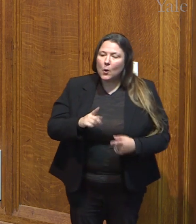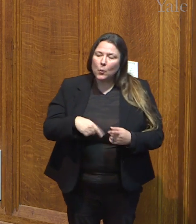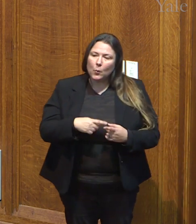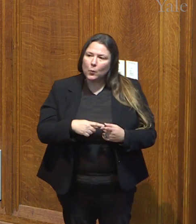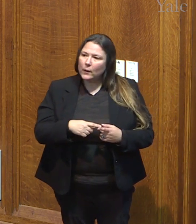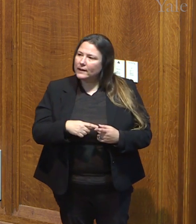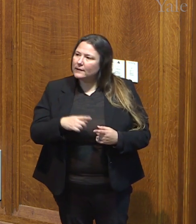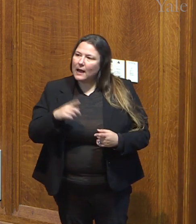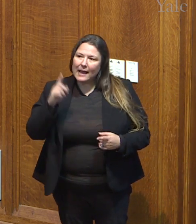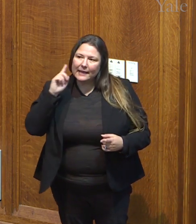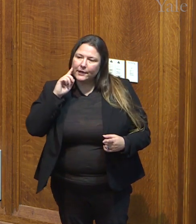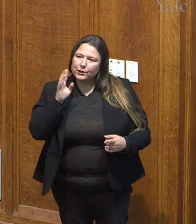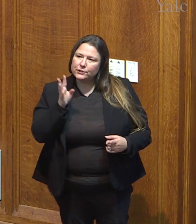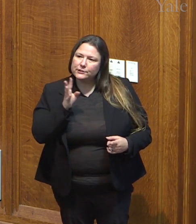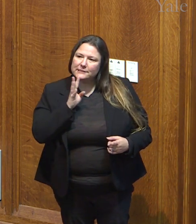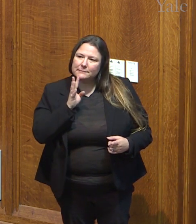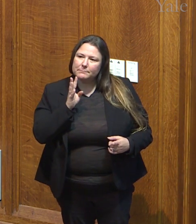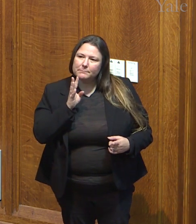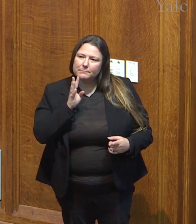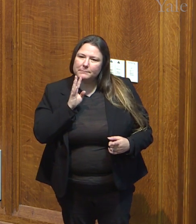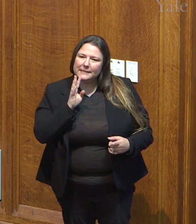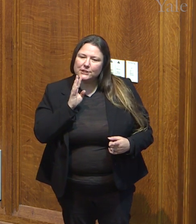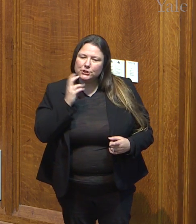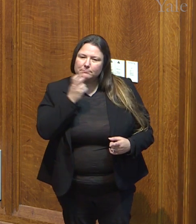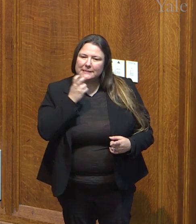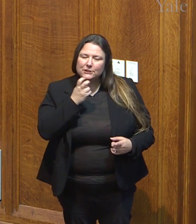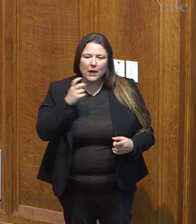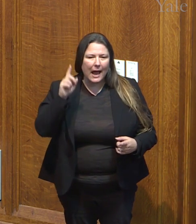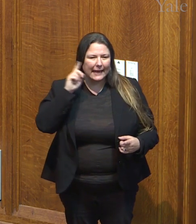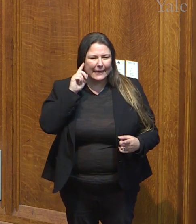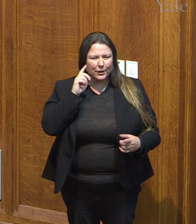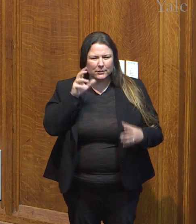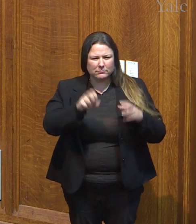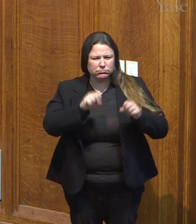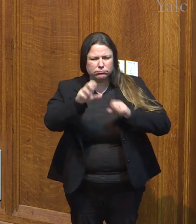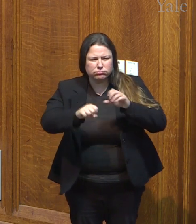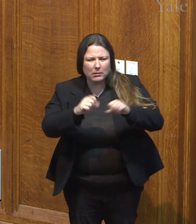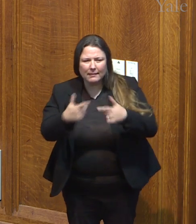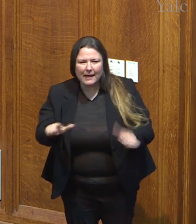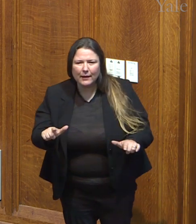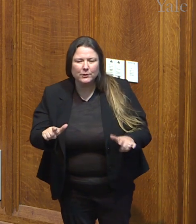to which in a rapid course of conversation I endeavored to give meaning.